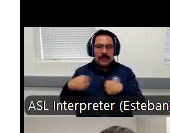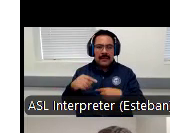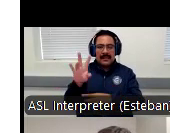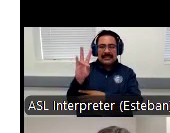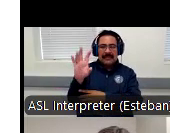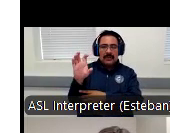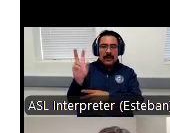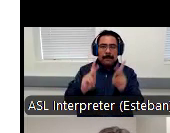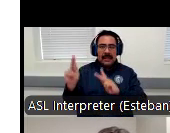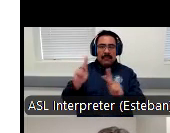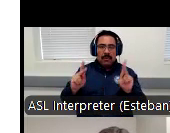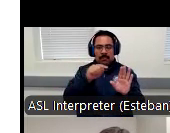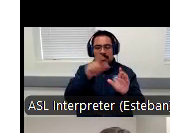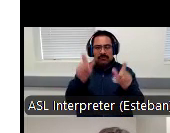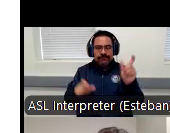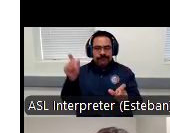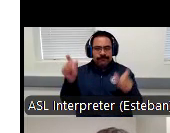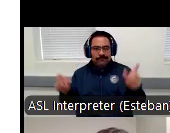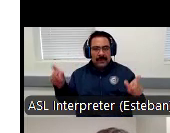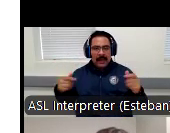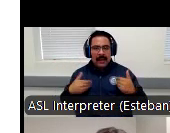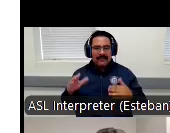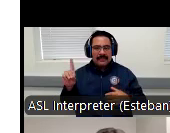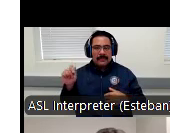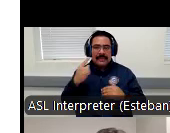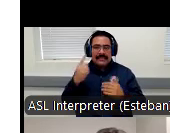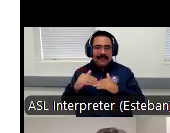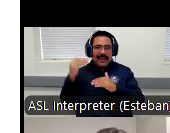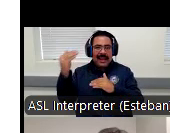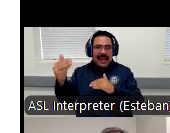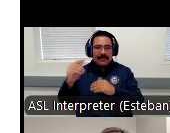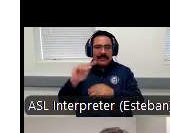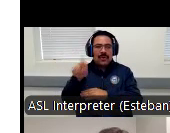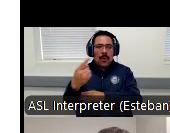Chicago who have a disability is already a lot, but this is only accounting for the people who